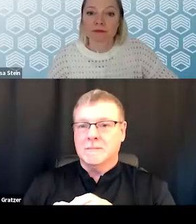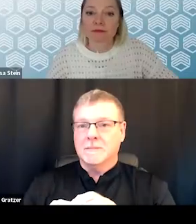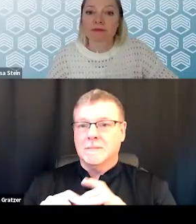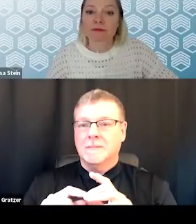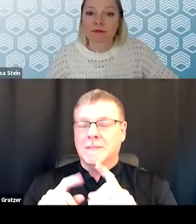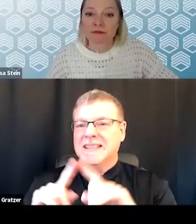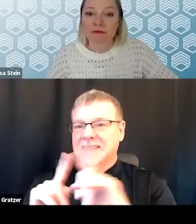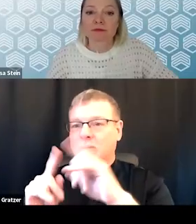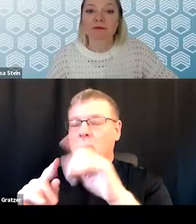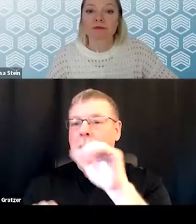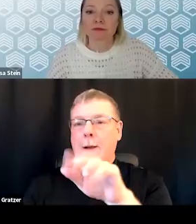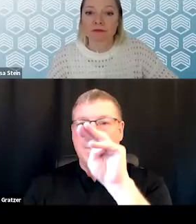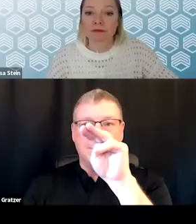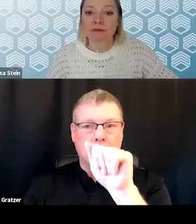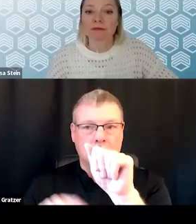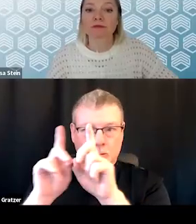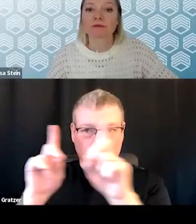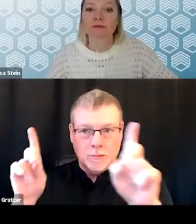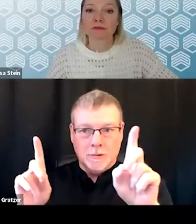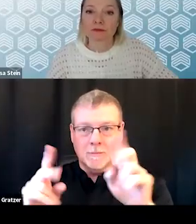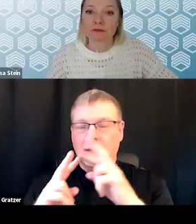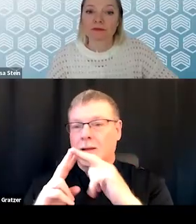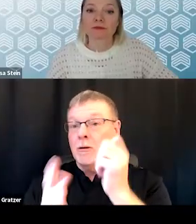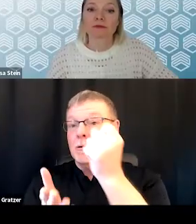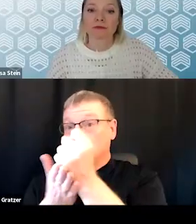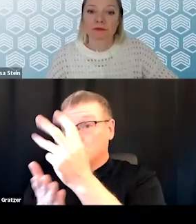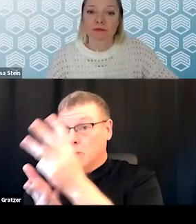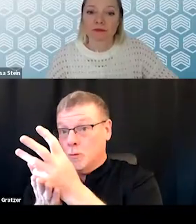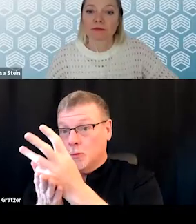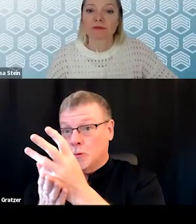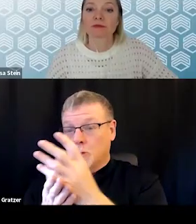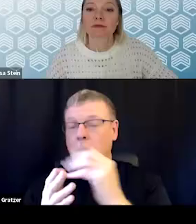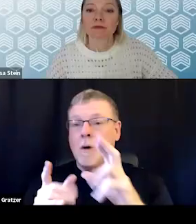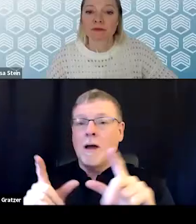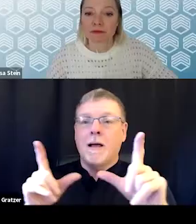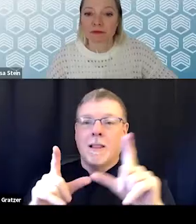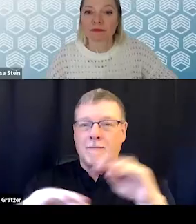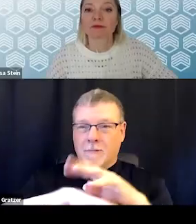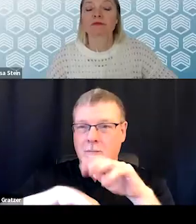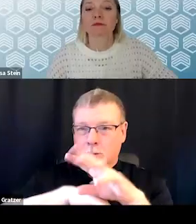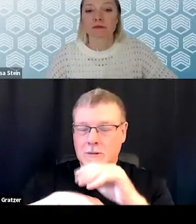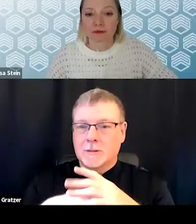as someone with a master's in either social work or licensed mental health counseling, psychology,